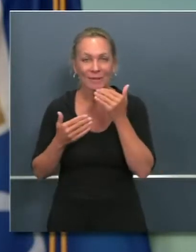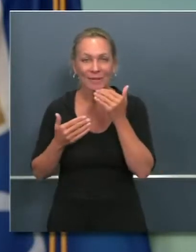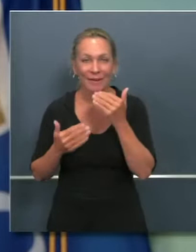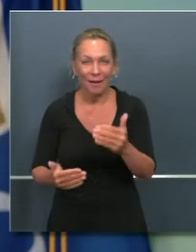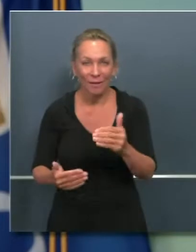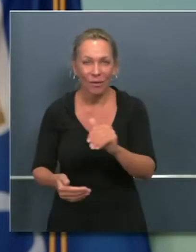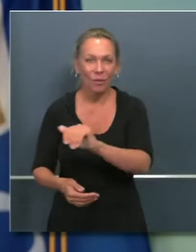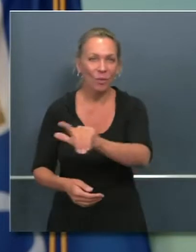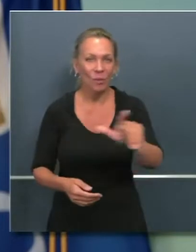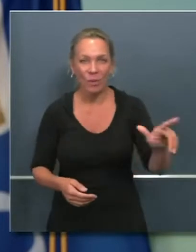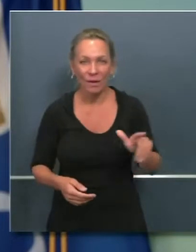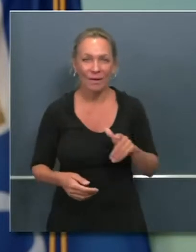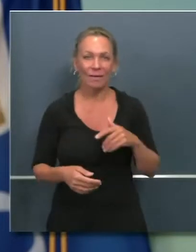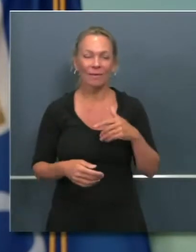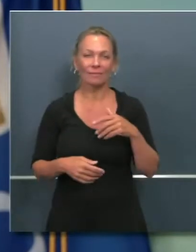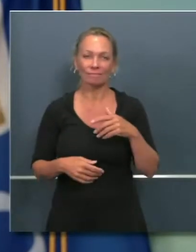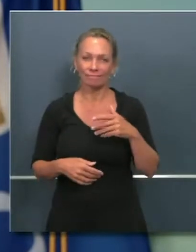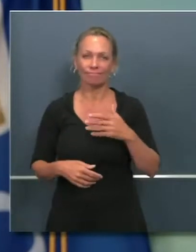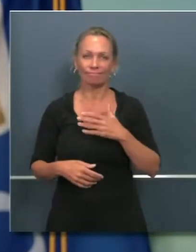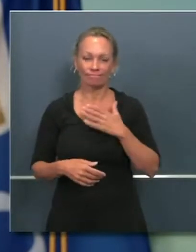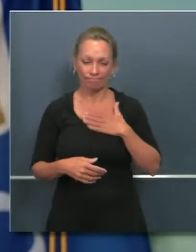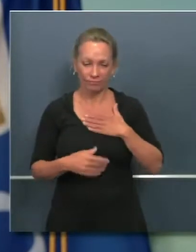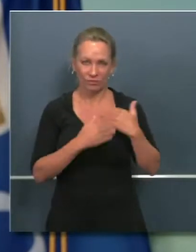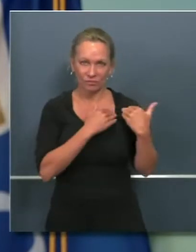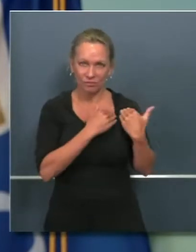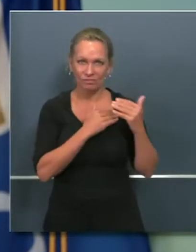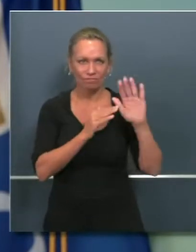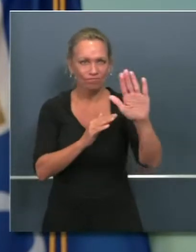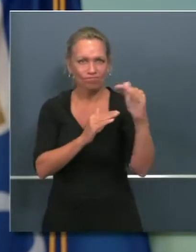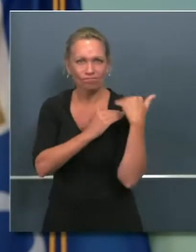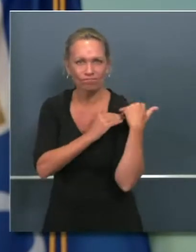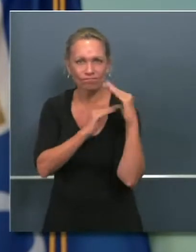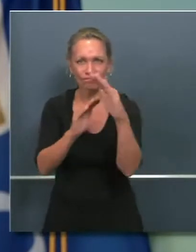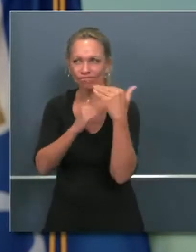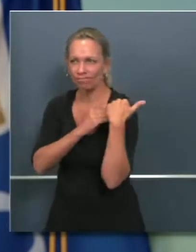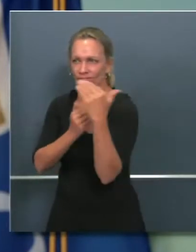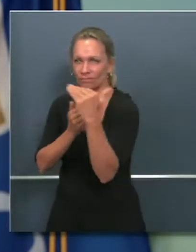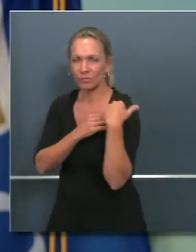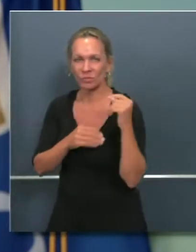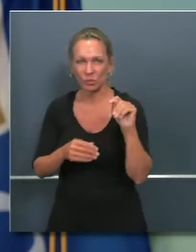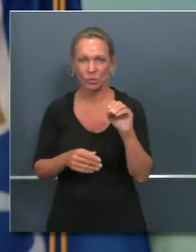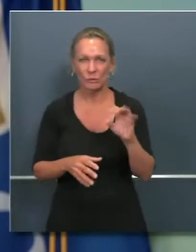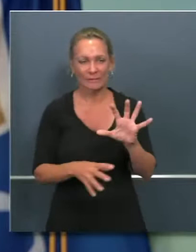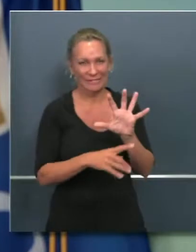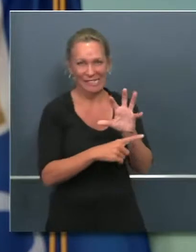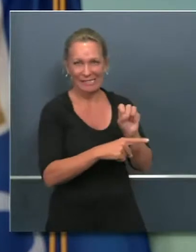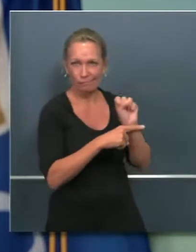come out stronger than ever but that amount of stress and anxiety will be determined on